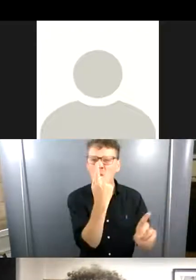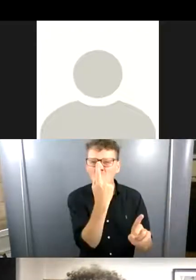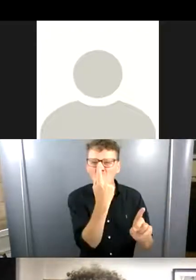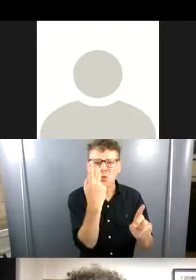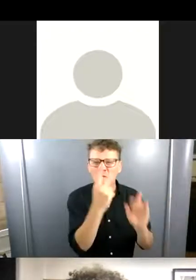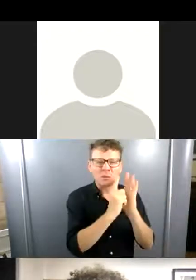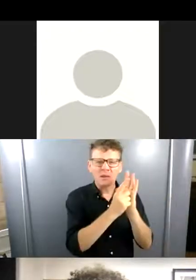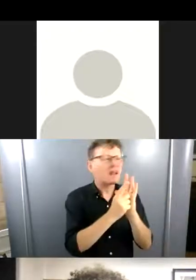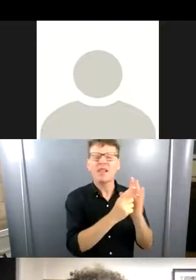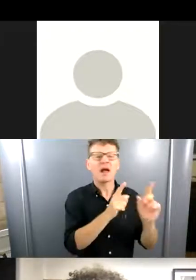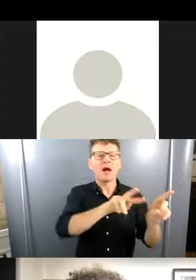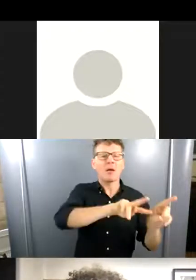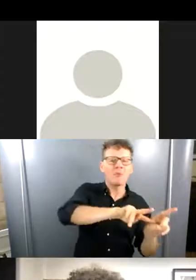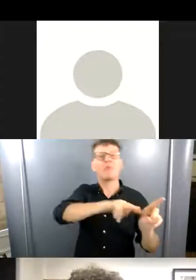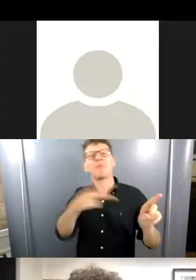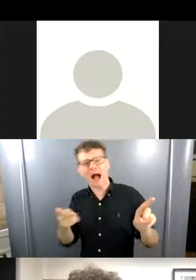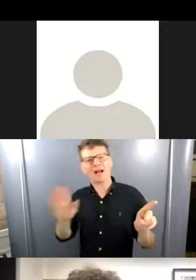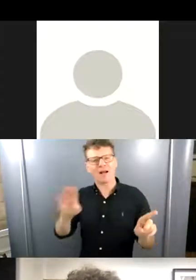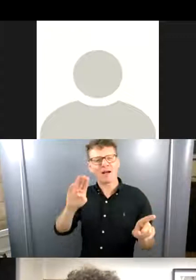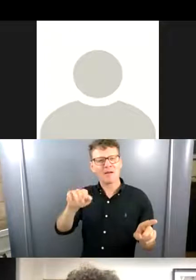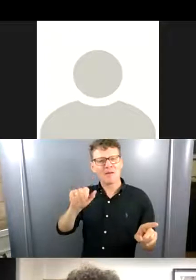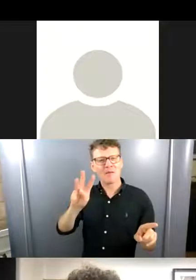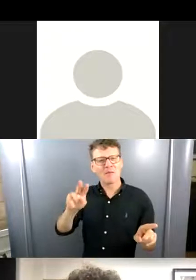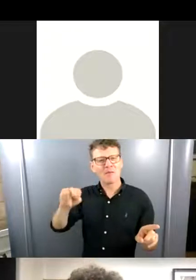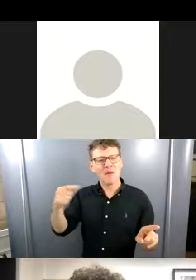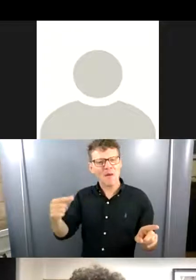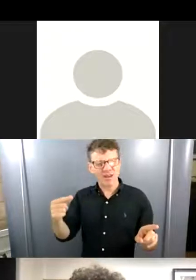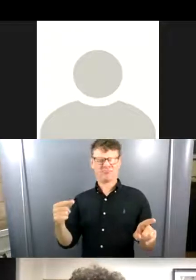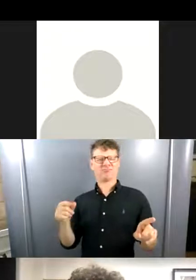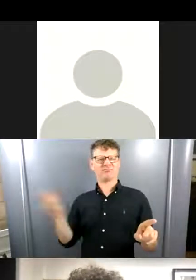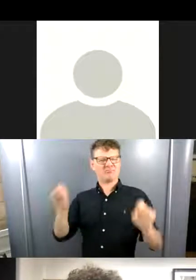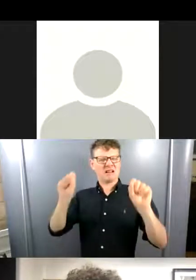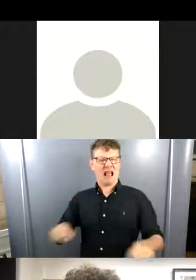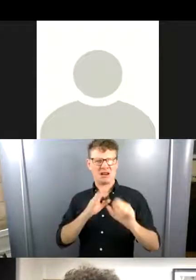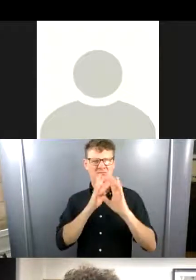so she can speak Yolŋu-matha fluently and she speaks it with his family when they come to visit